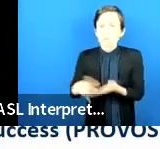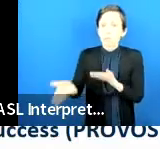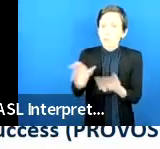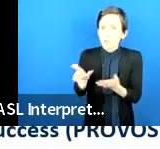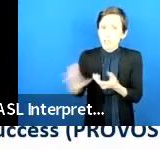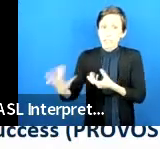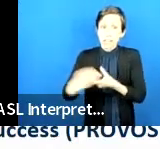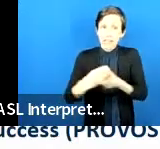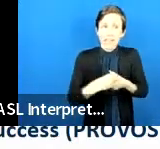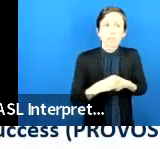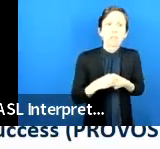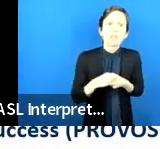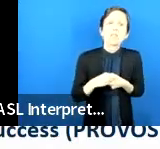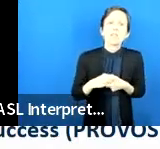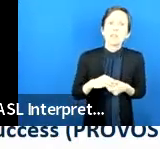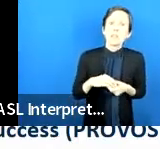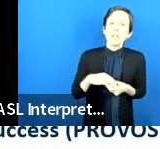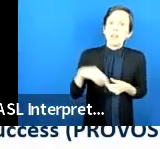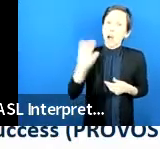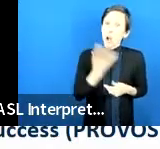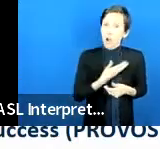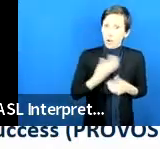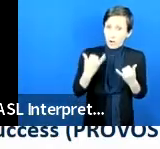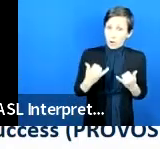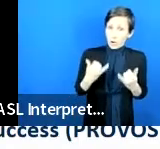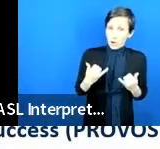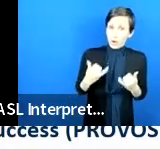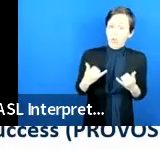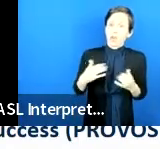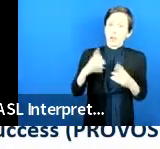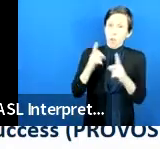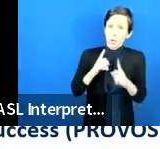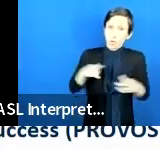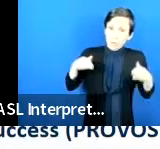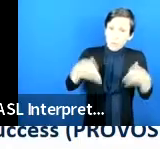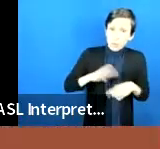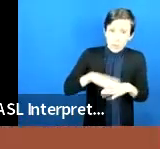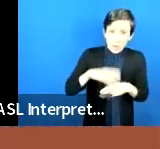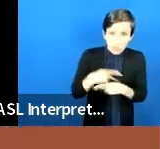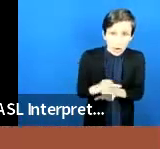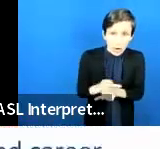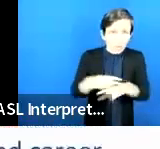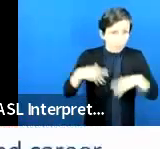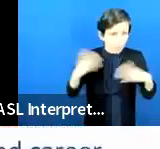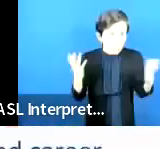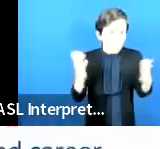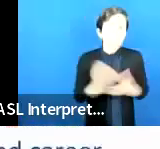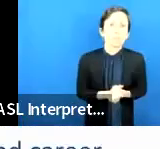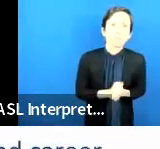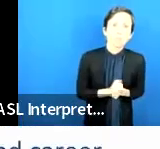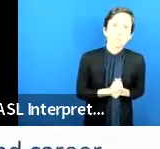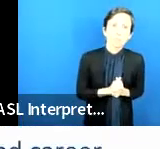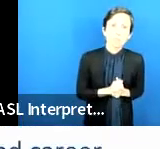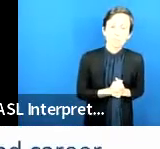Here are current central action items focused on product schools, the provost office